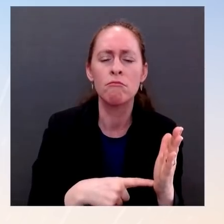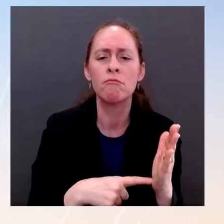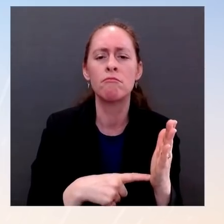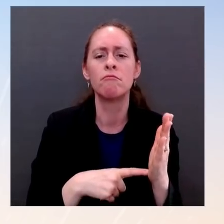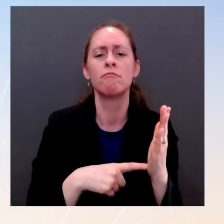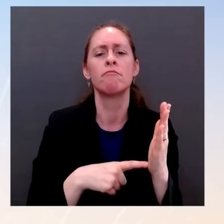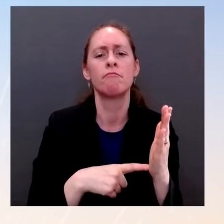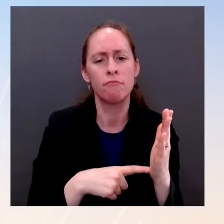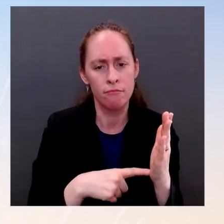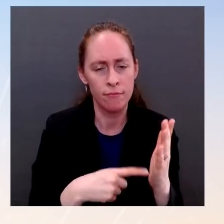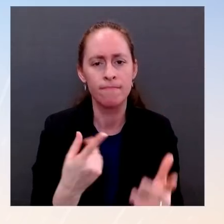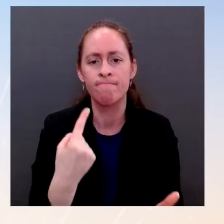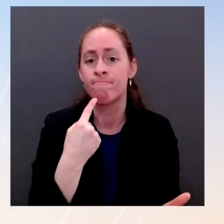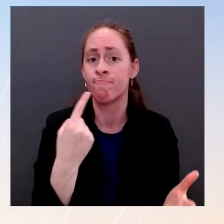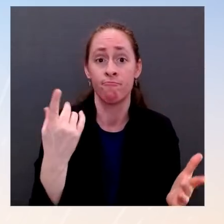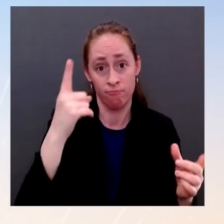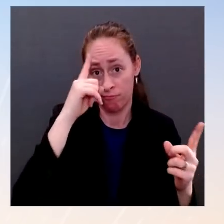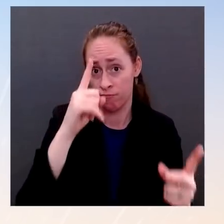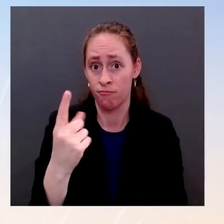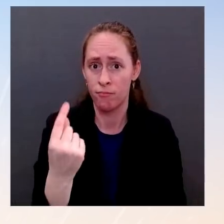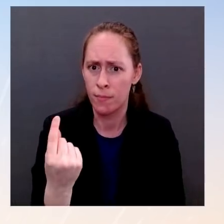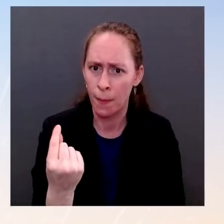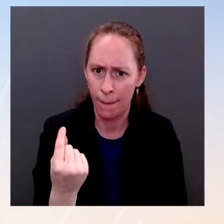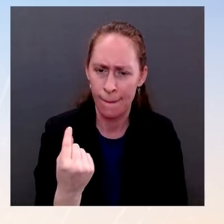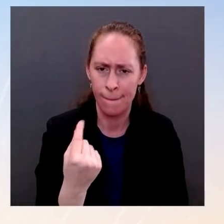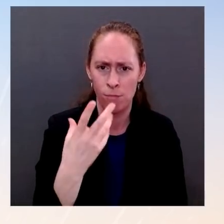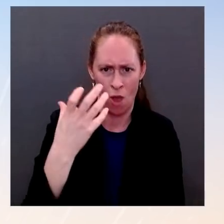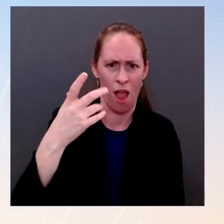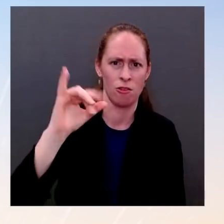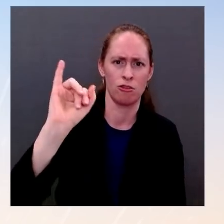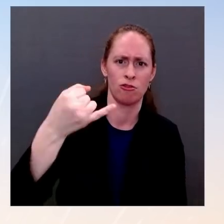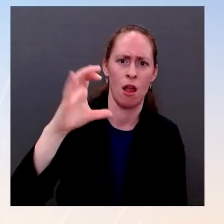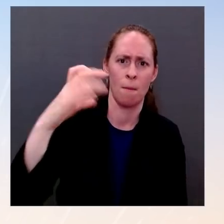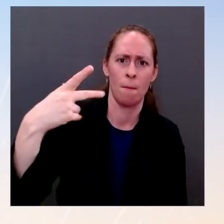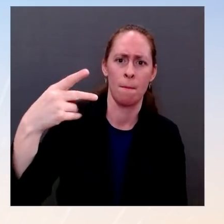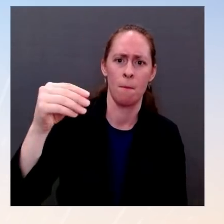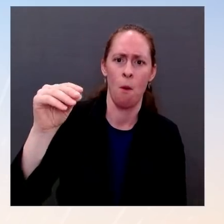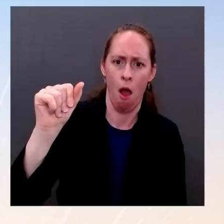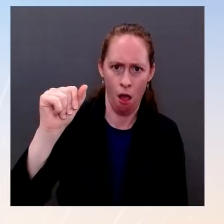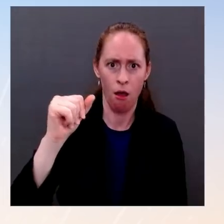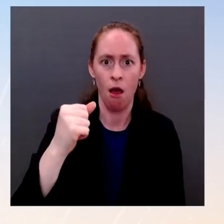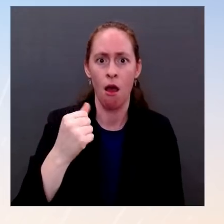Does the administration agree with this assessment? And are you concerned that this -- this may create further complication